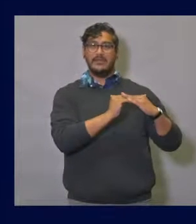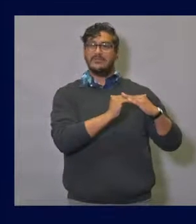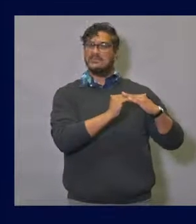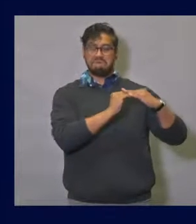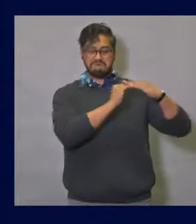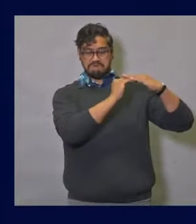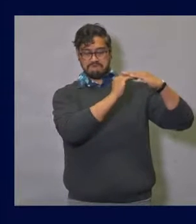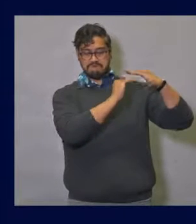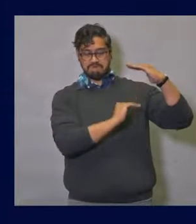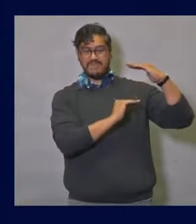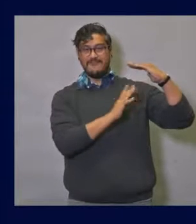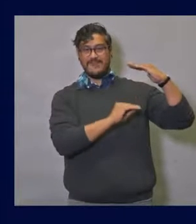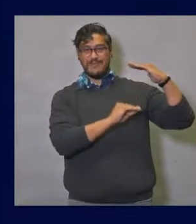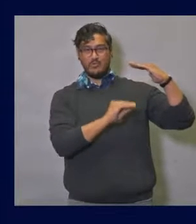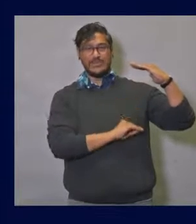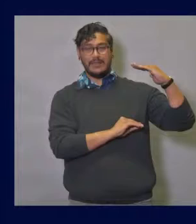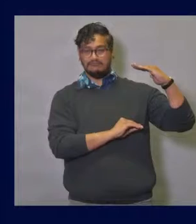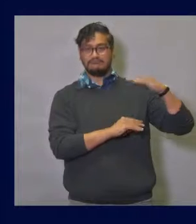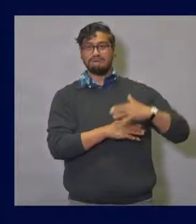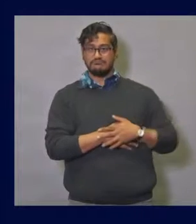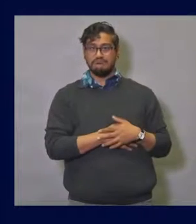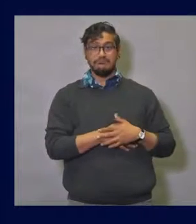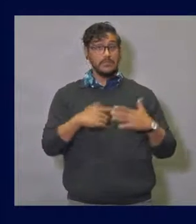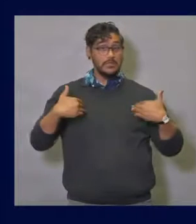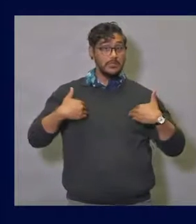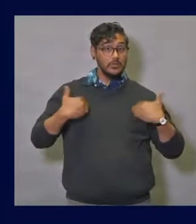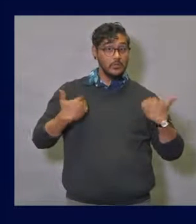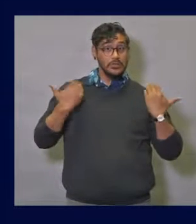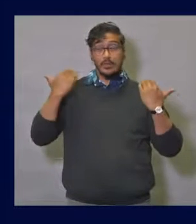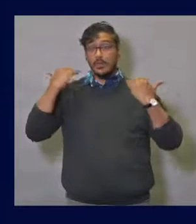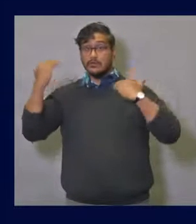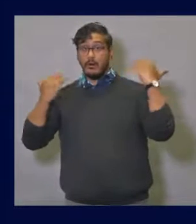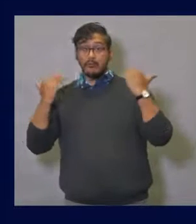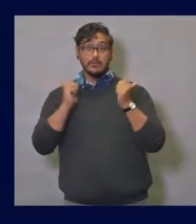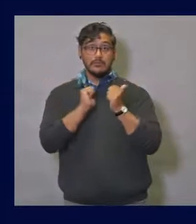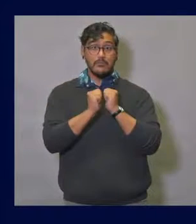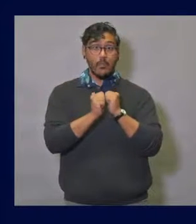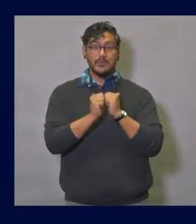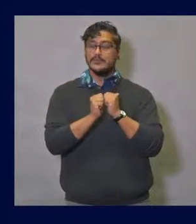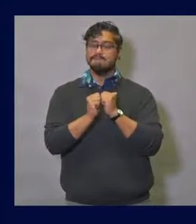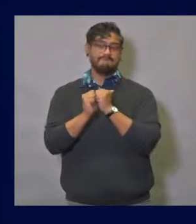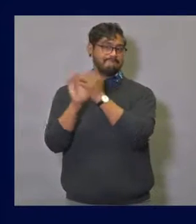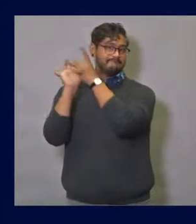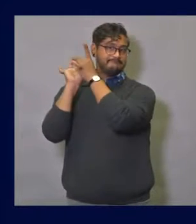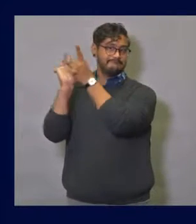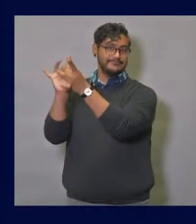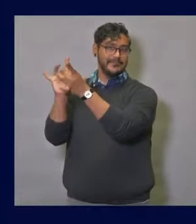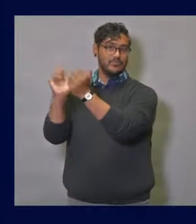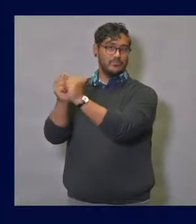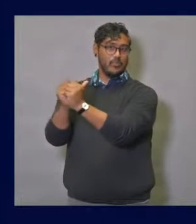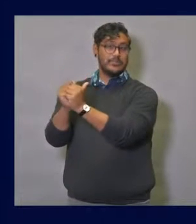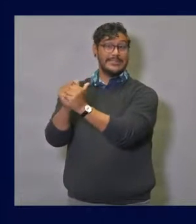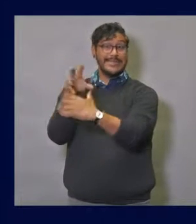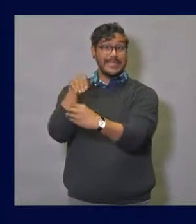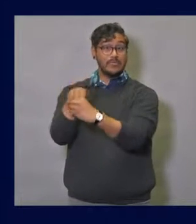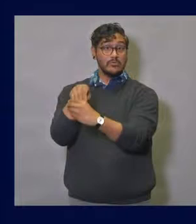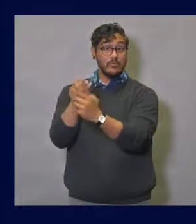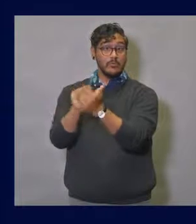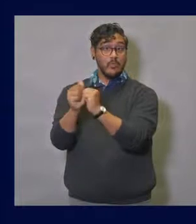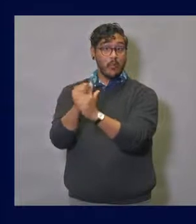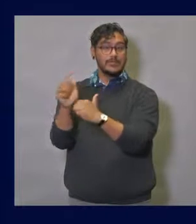TO 50% OF MAXIMUM OCCUPANCY.